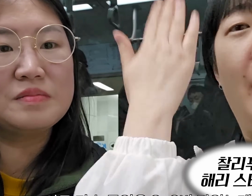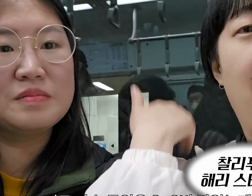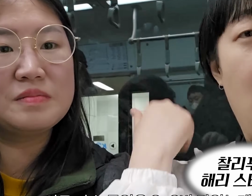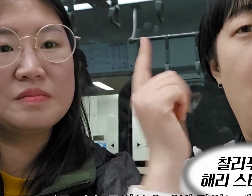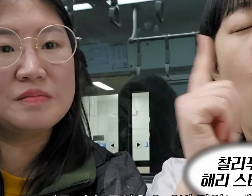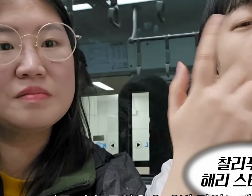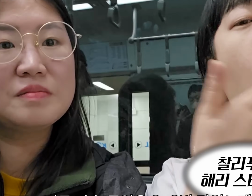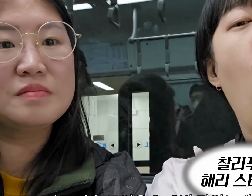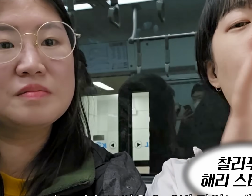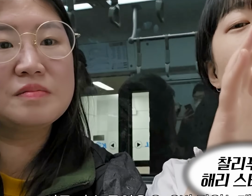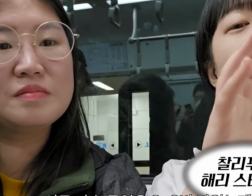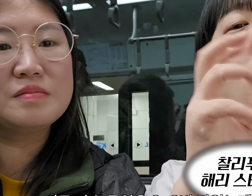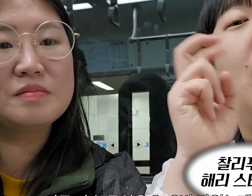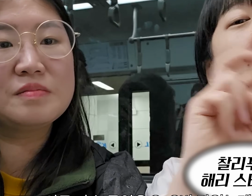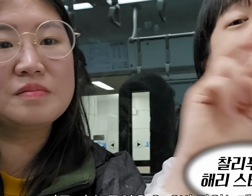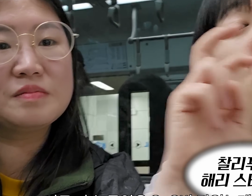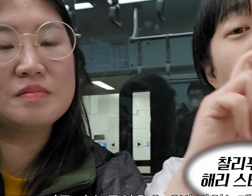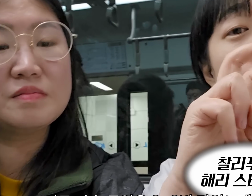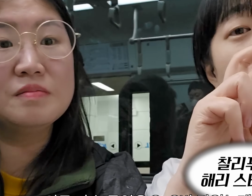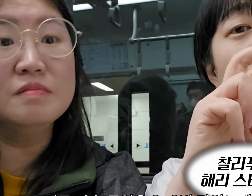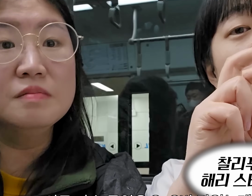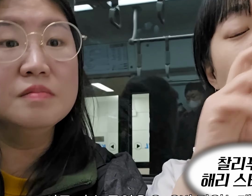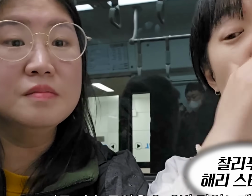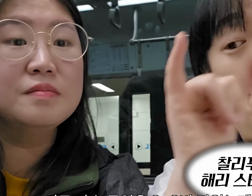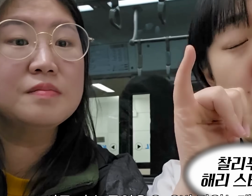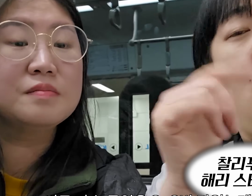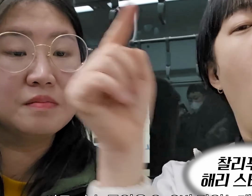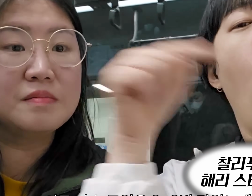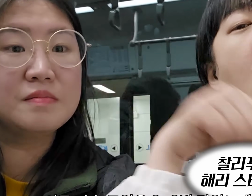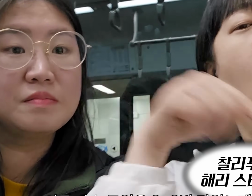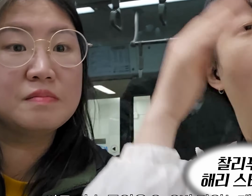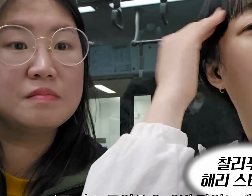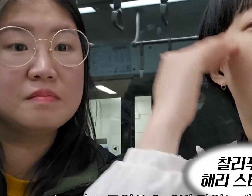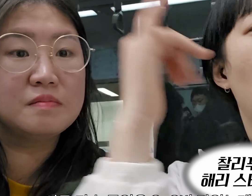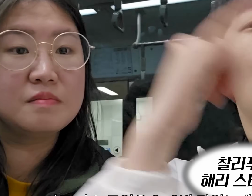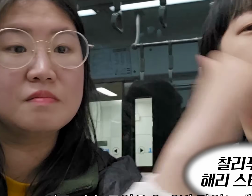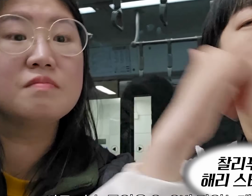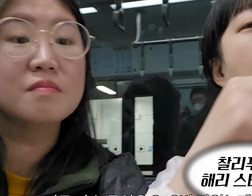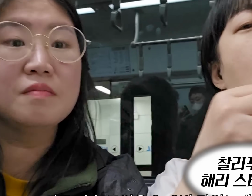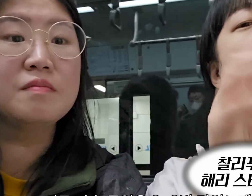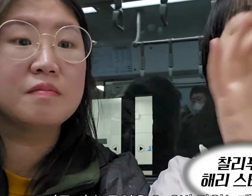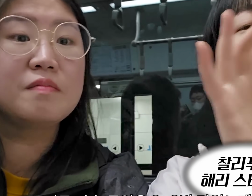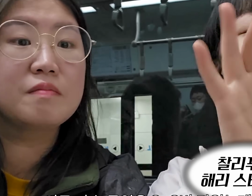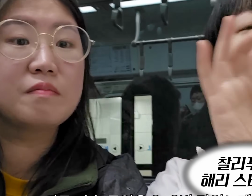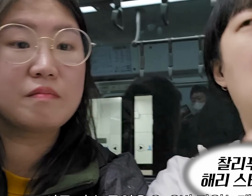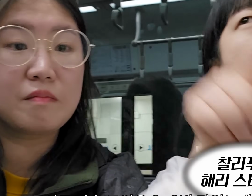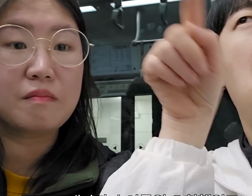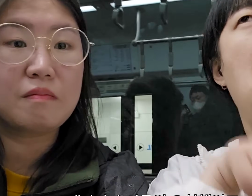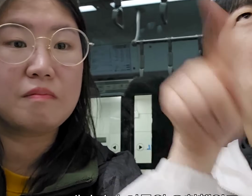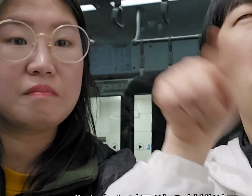I’ve been to two or three concerts by international artists before. (Charlie Puth, Harry Styles, etc.)